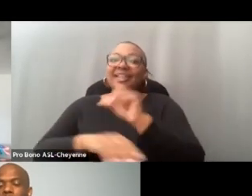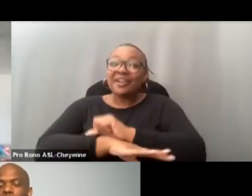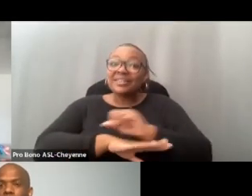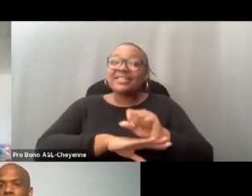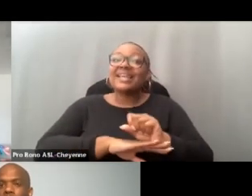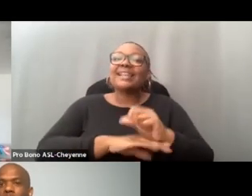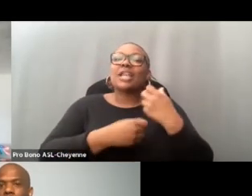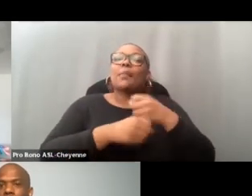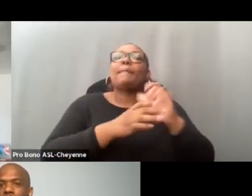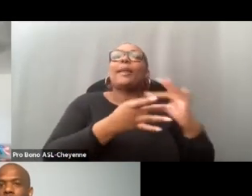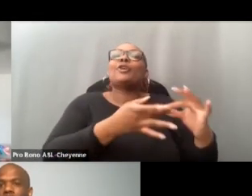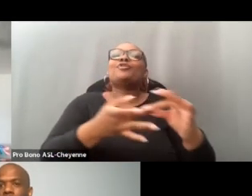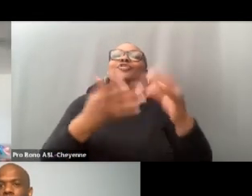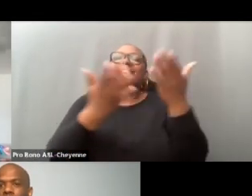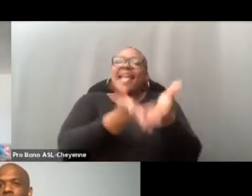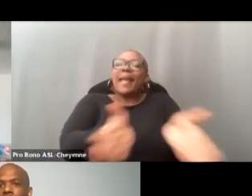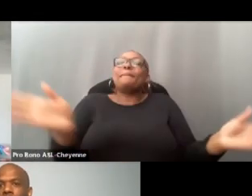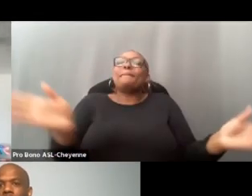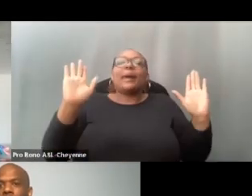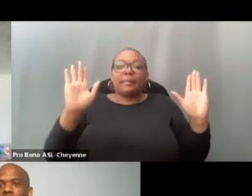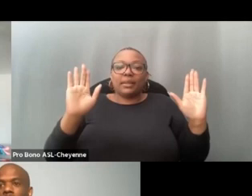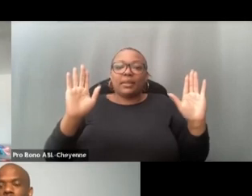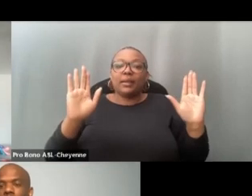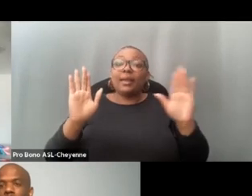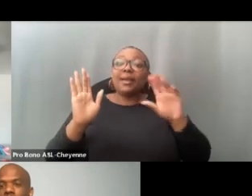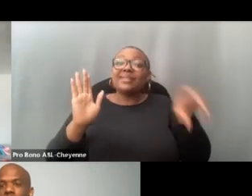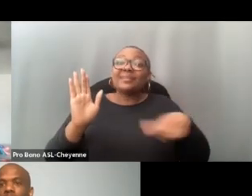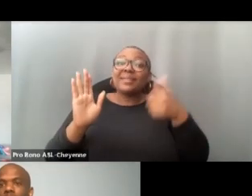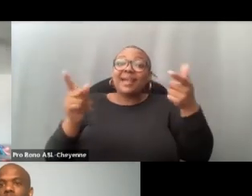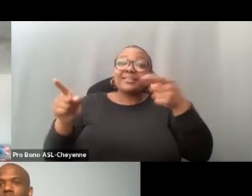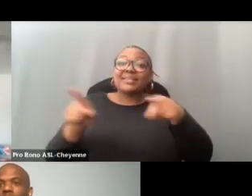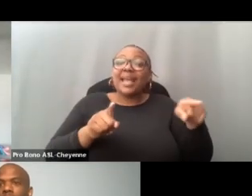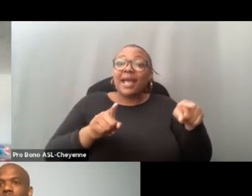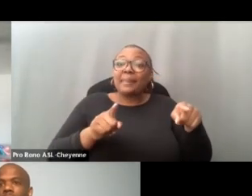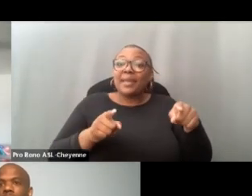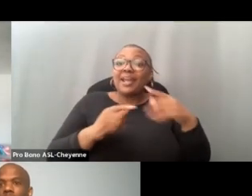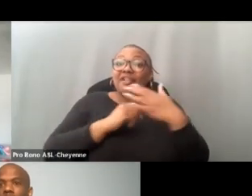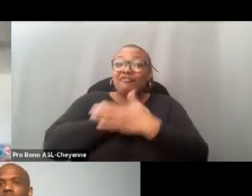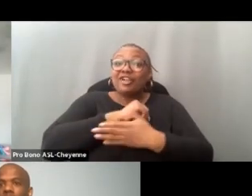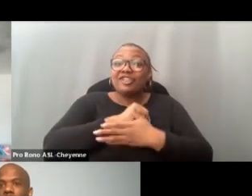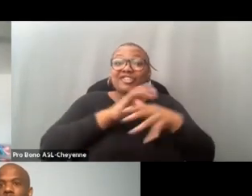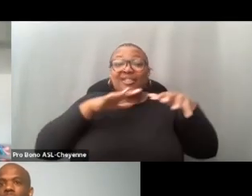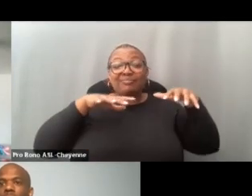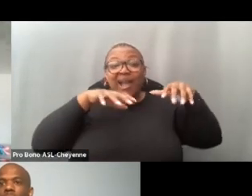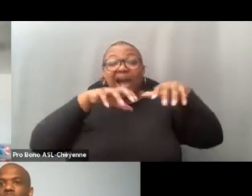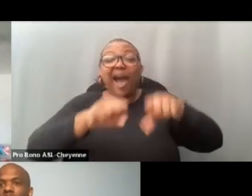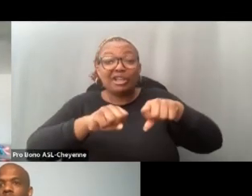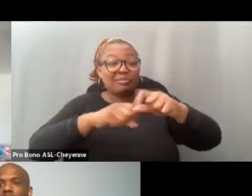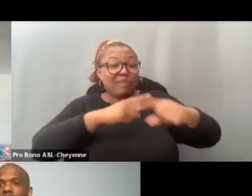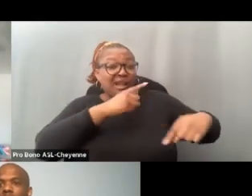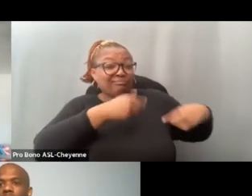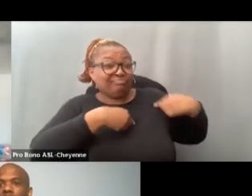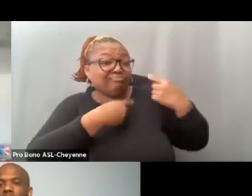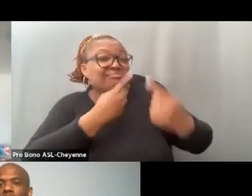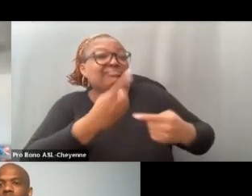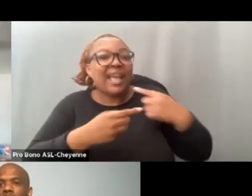in the public. And something else that happens, you know, for a country that's been occupied and it's really under a lot of strain,